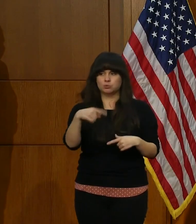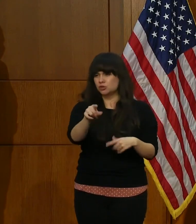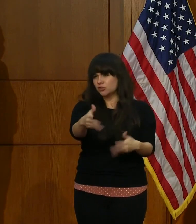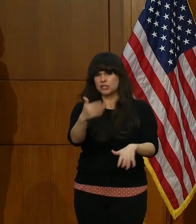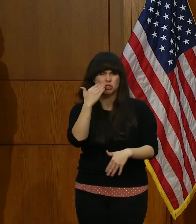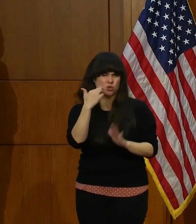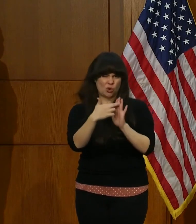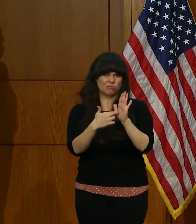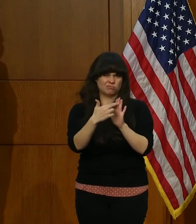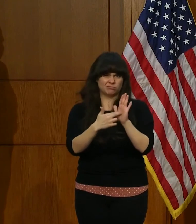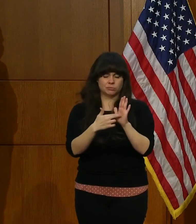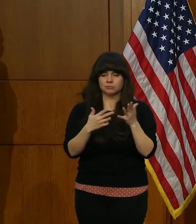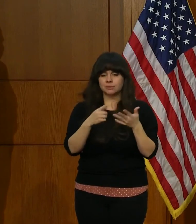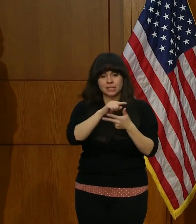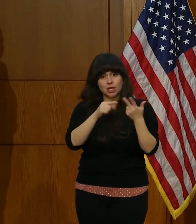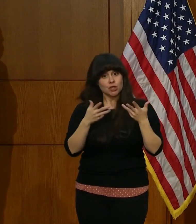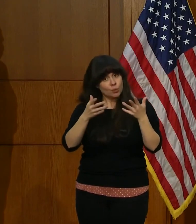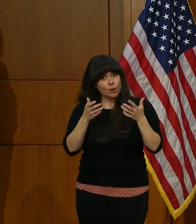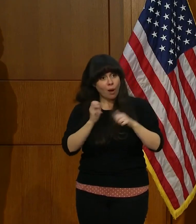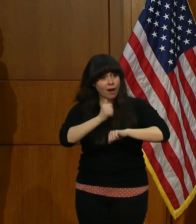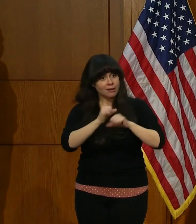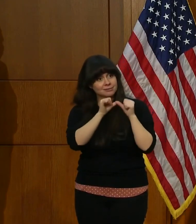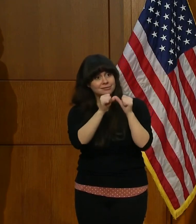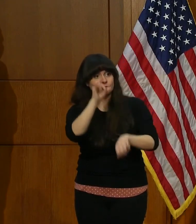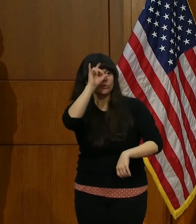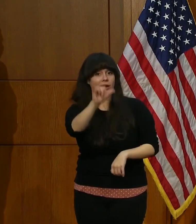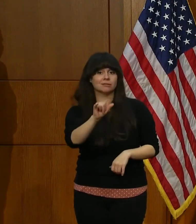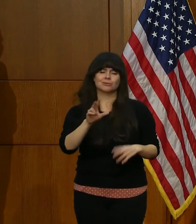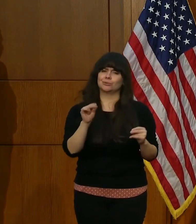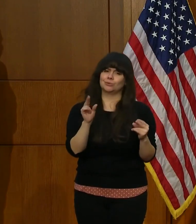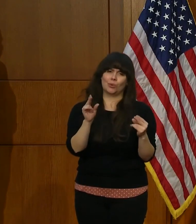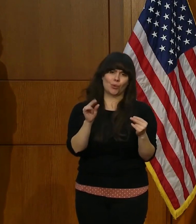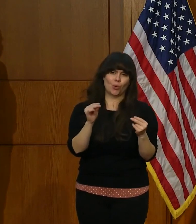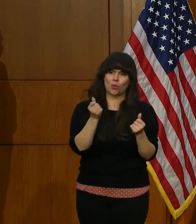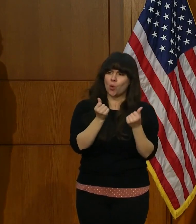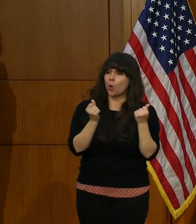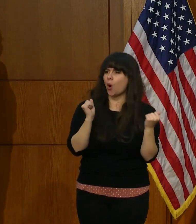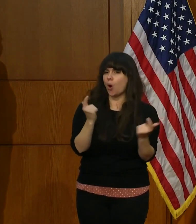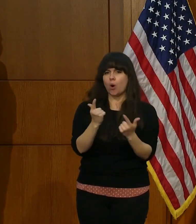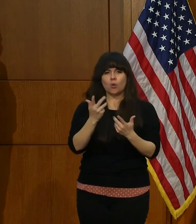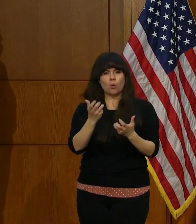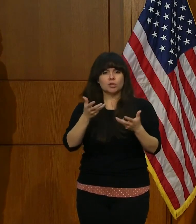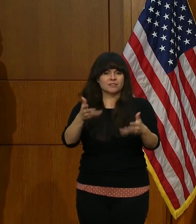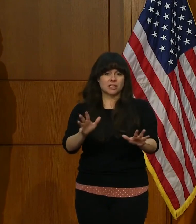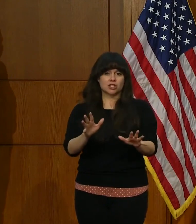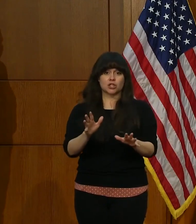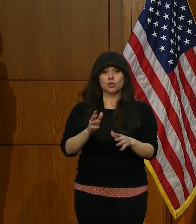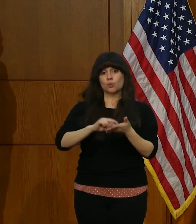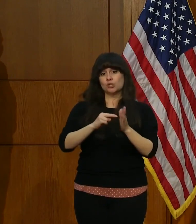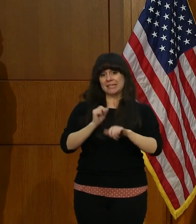LIMITED AND MORE. WE ALL KNOW WHAT THEY ARE. NO ONE WANTS THESE RULES AROUND FOREVER. SO